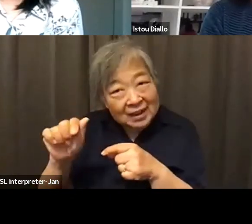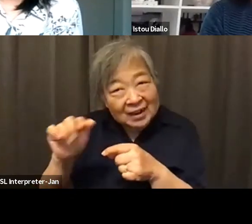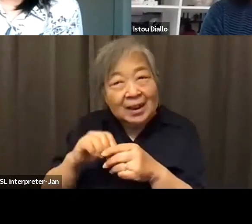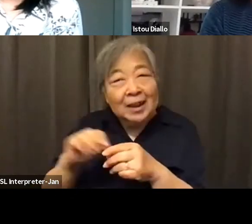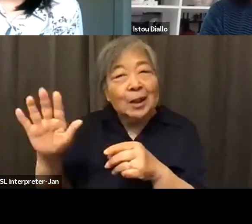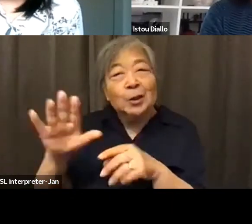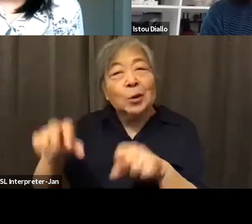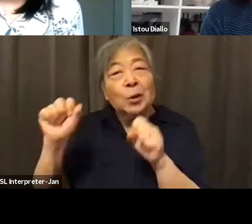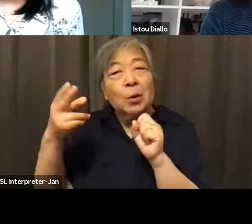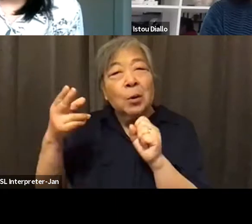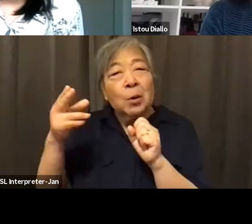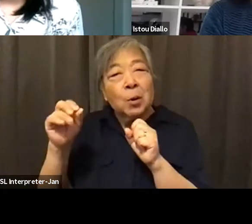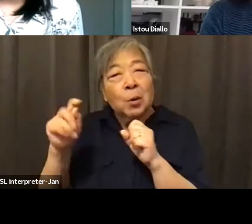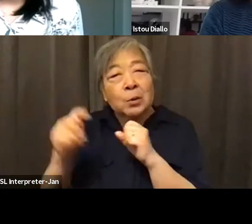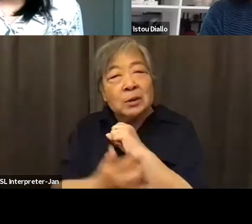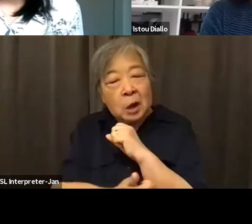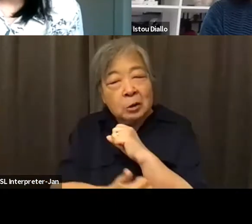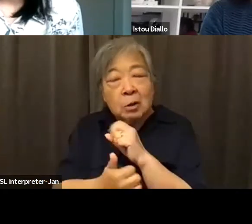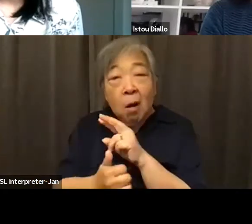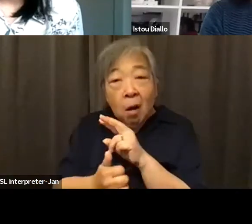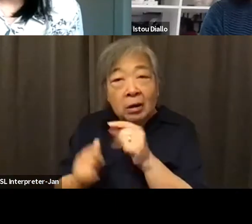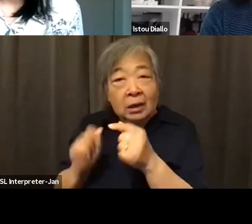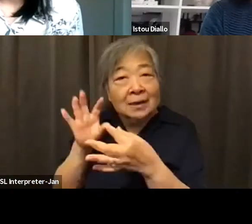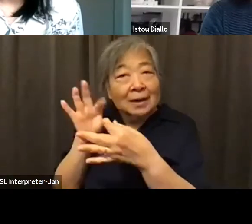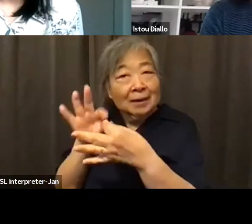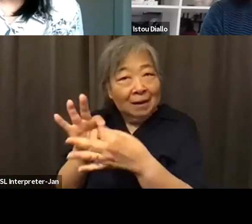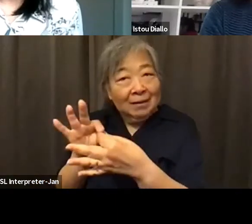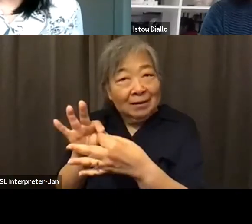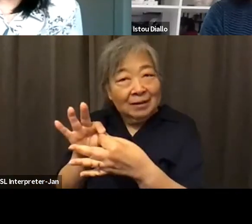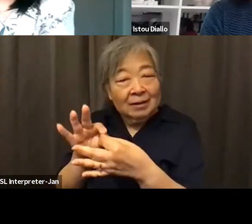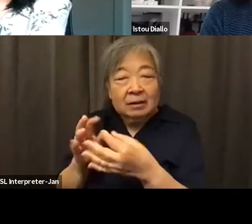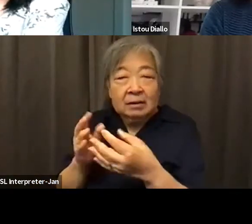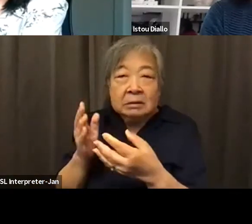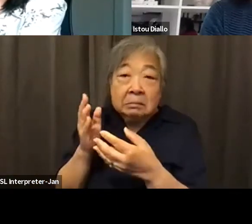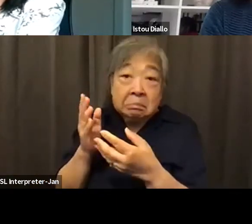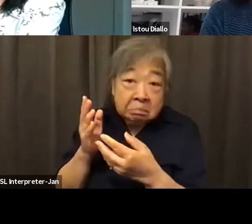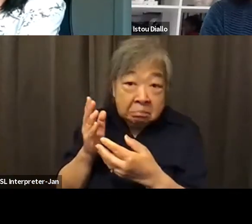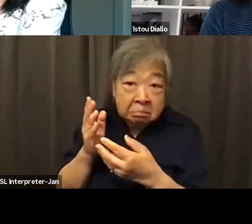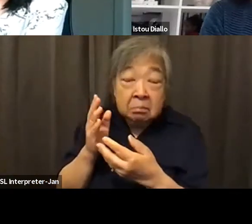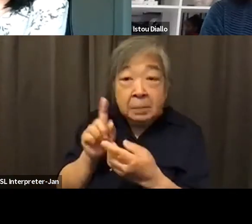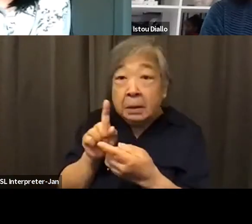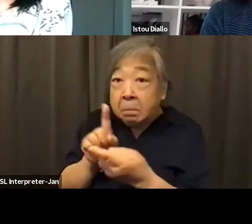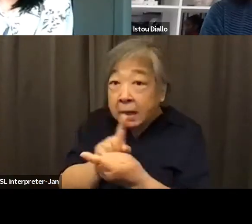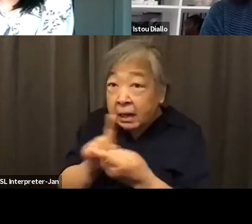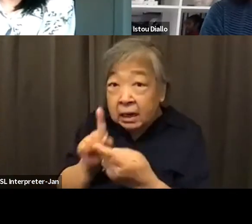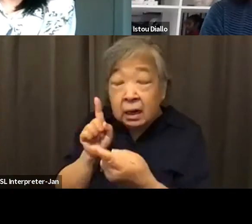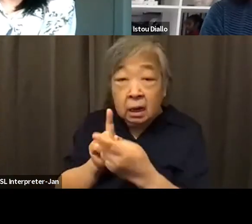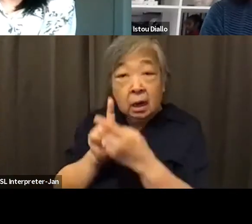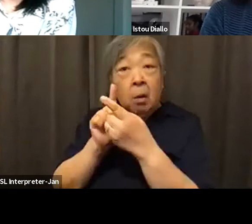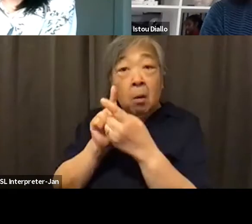and connect with them in different ways, whether by meeting up or having them talk a little